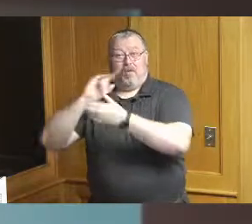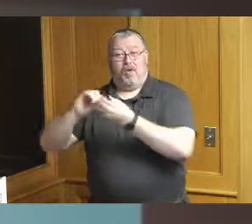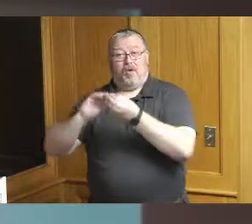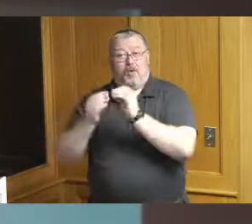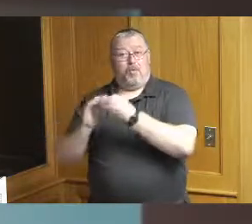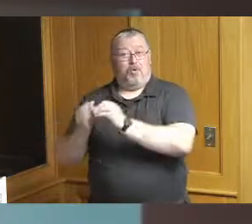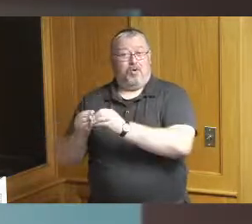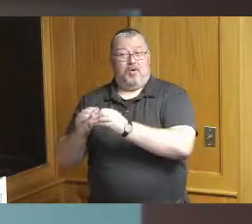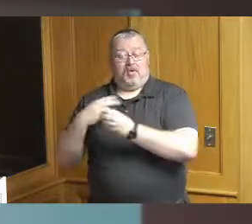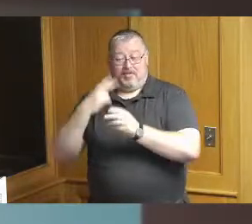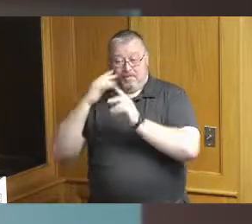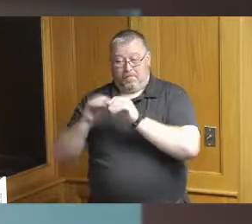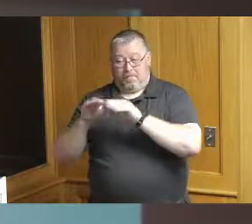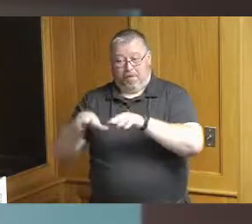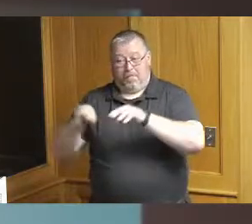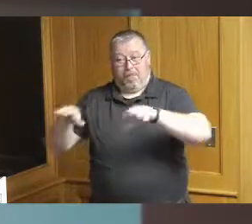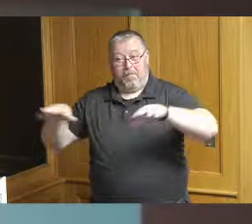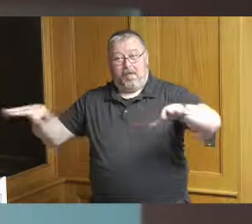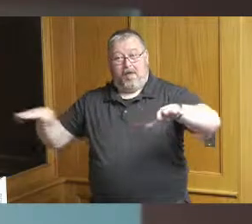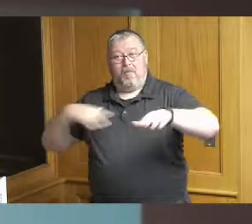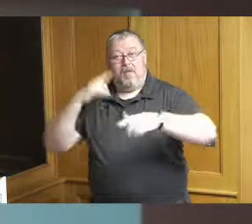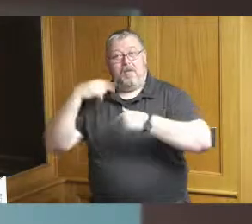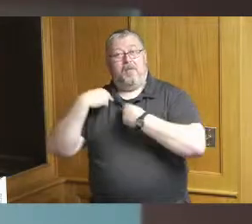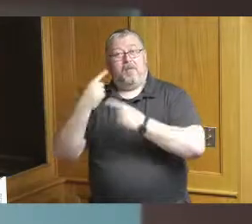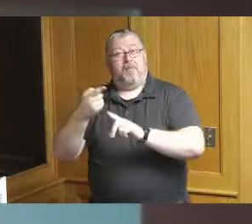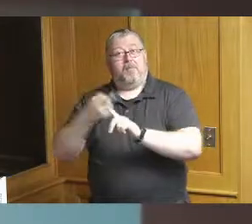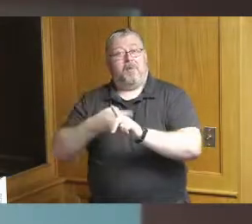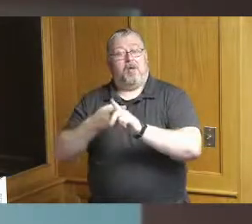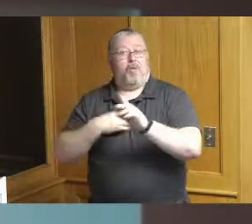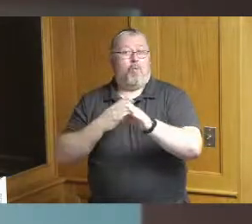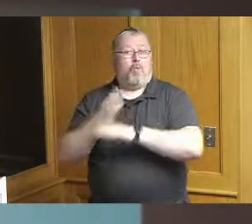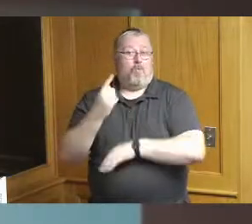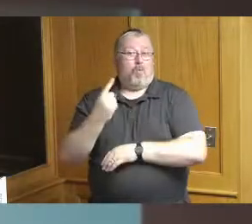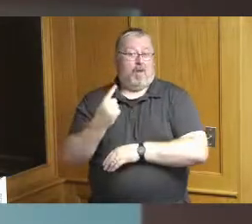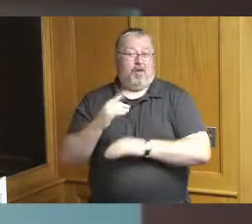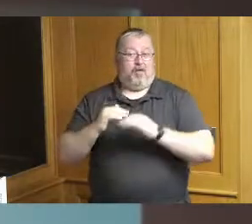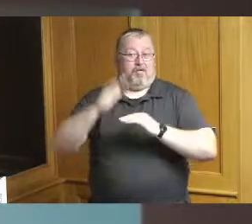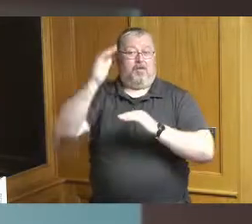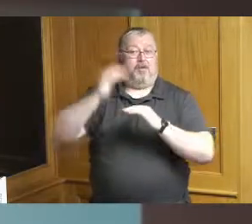number continues to be for the last month over one which if you recall throughout the pandemic